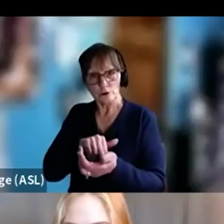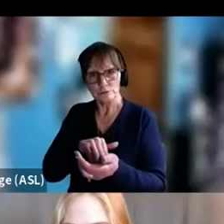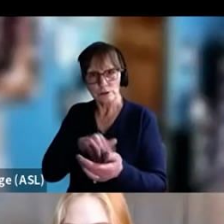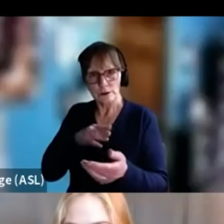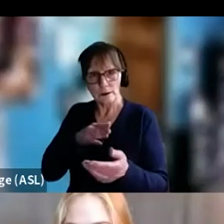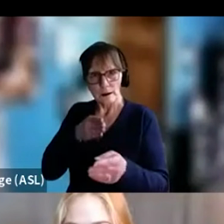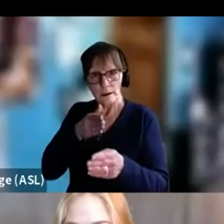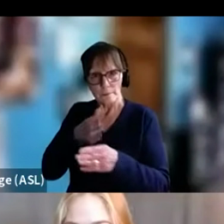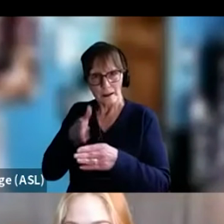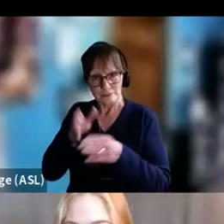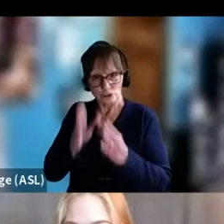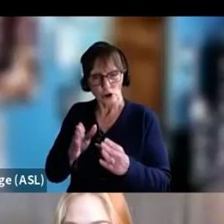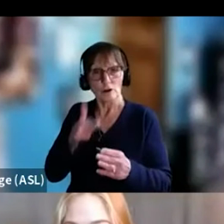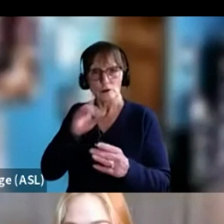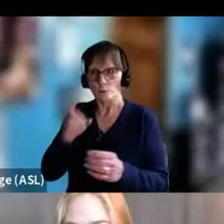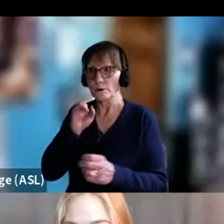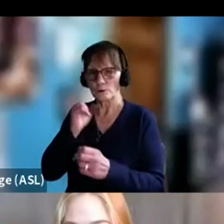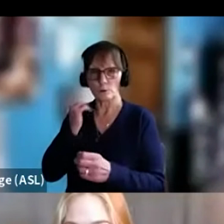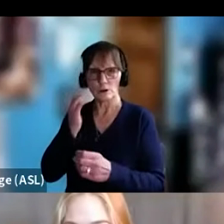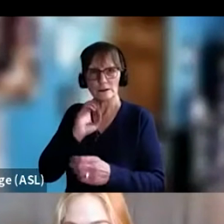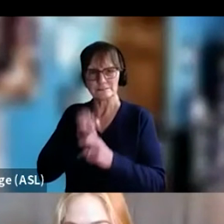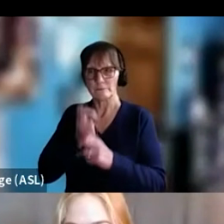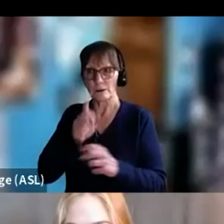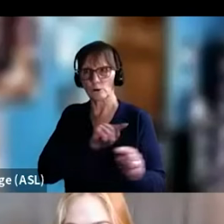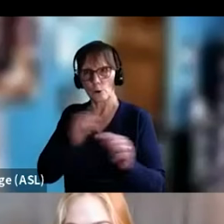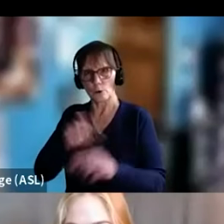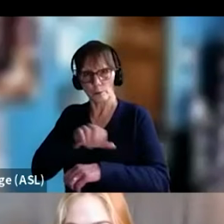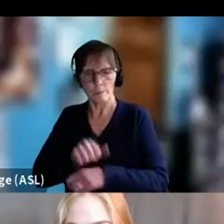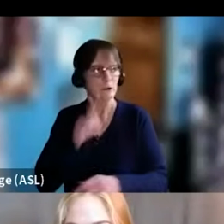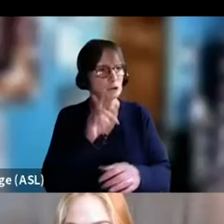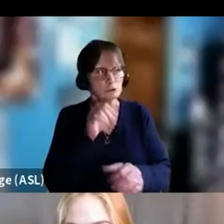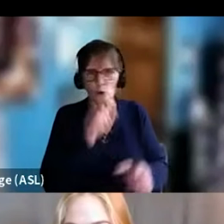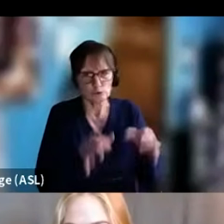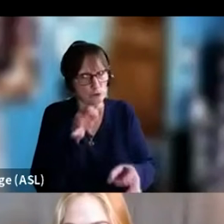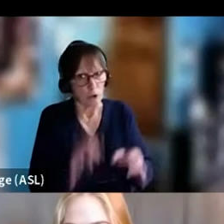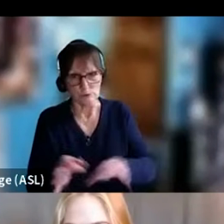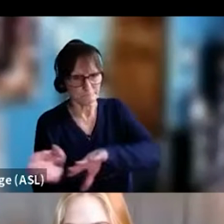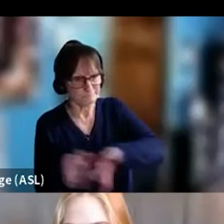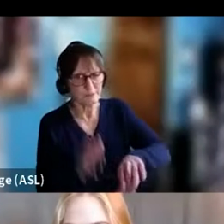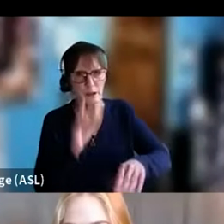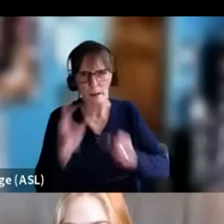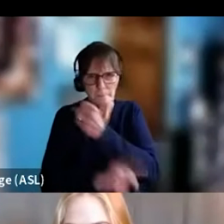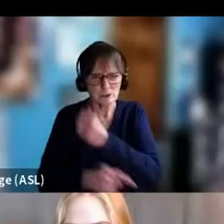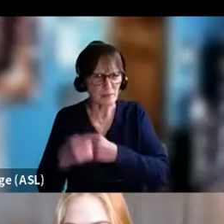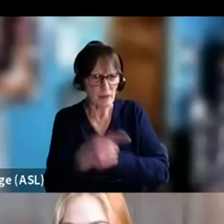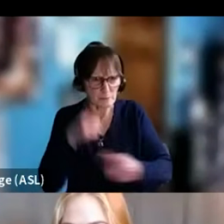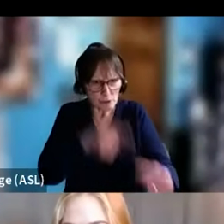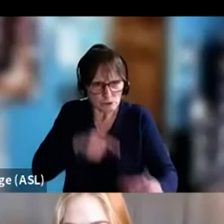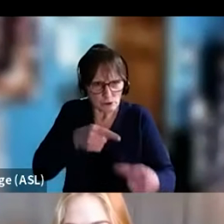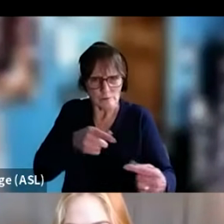because we know it's hard for them to get to appointments again rather than judging them, right? Rather than punishing them for the struggles that they're navigating.